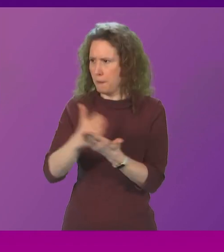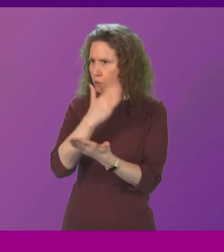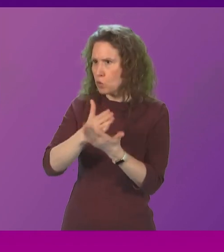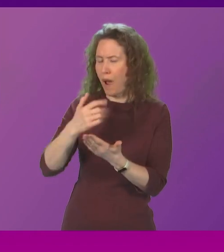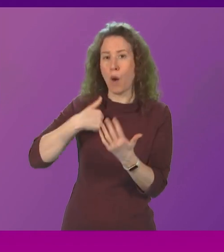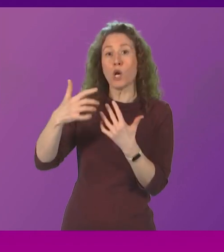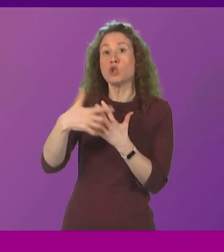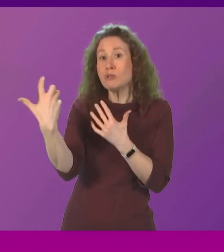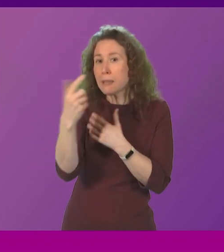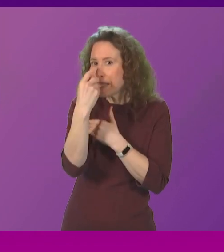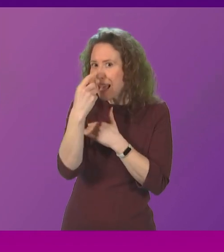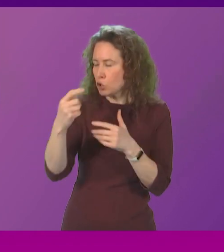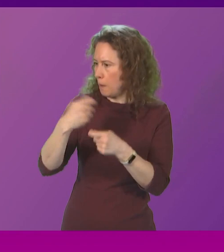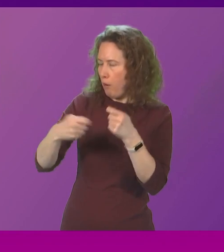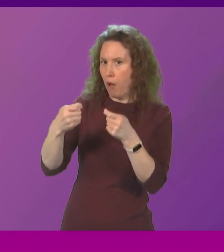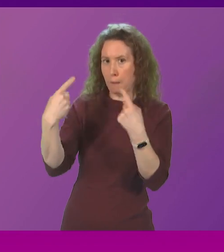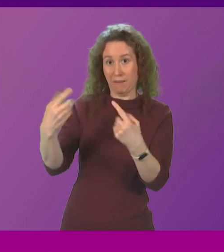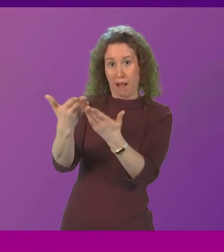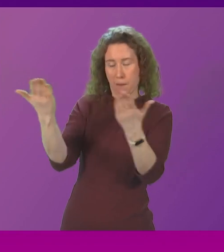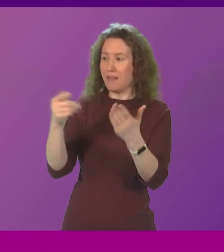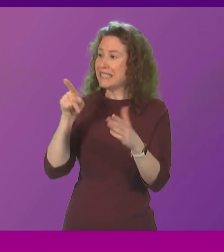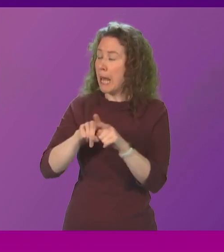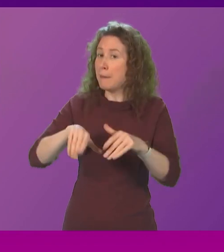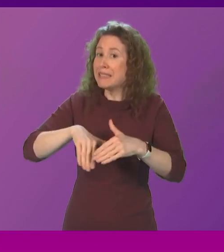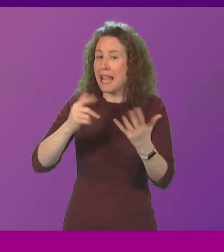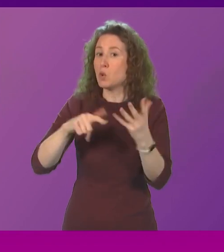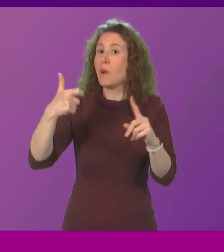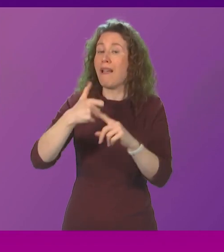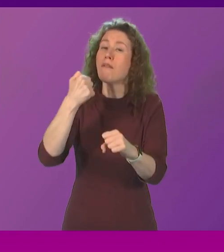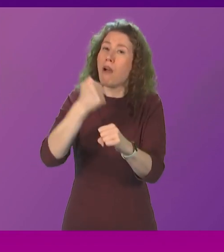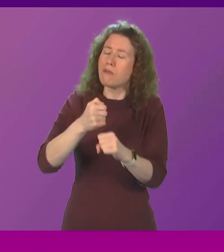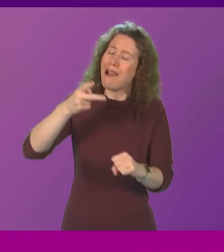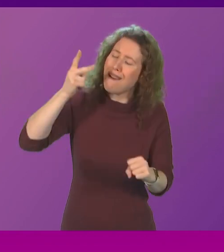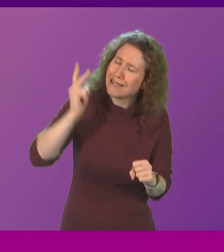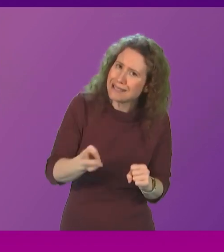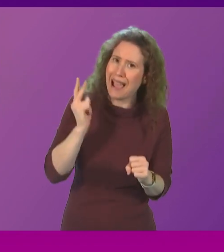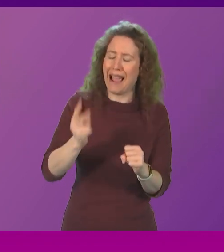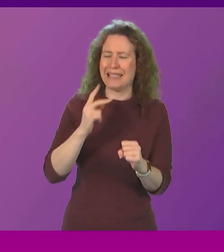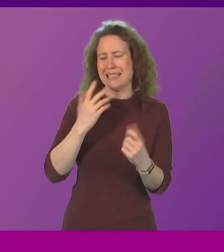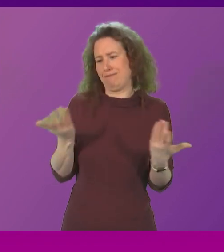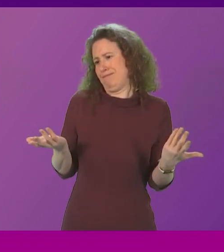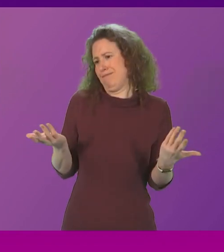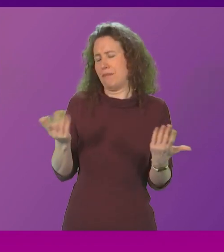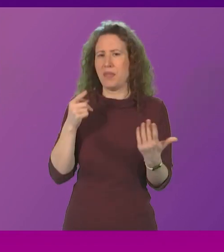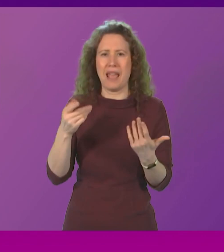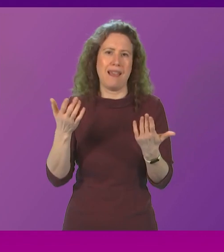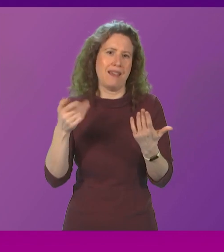is, of course, on the day on which the United Kingdom Government has once again relegated the Acorn project to track 2.